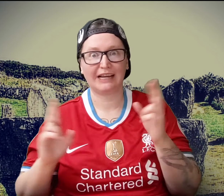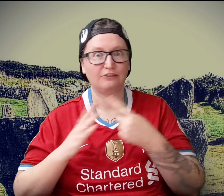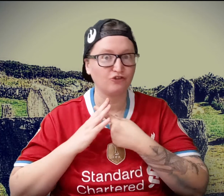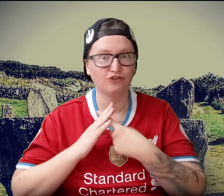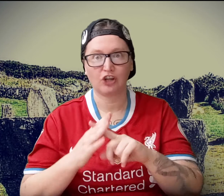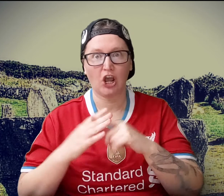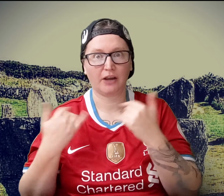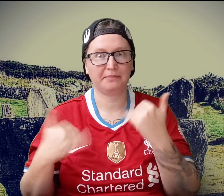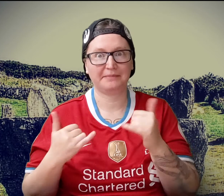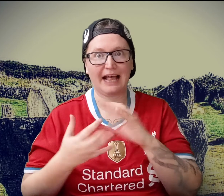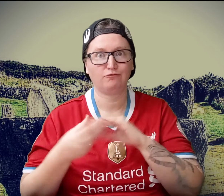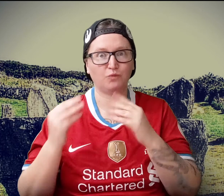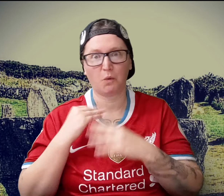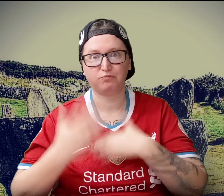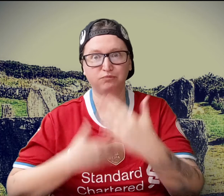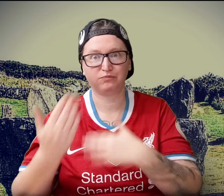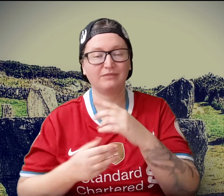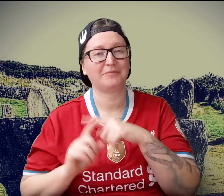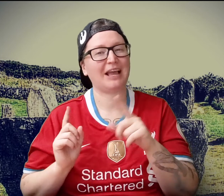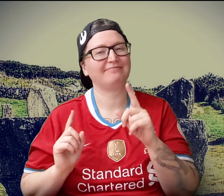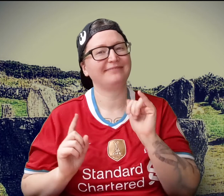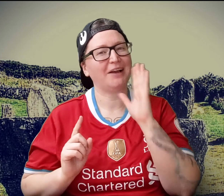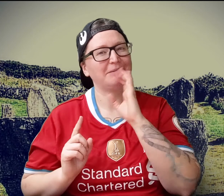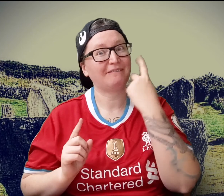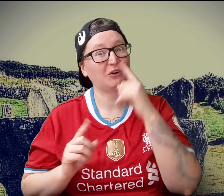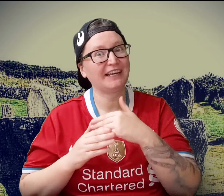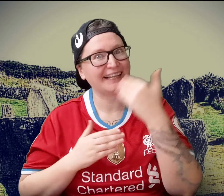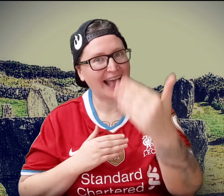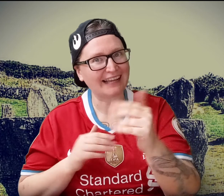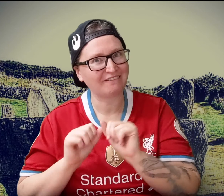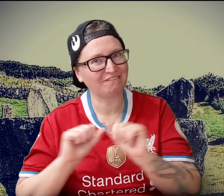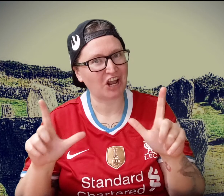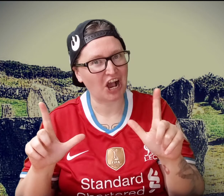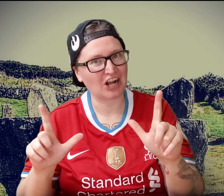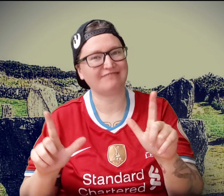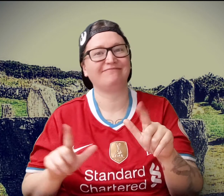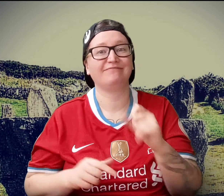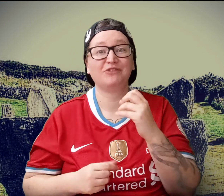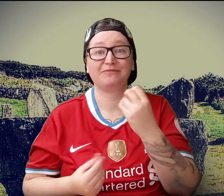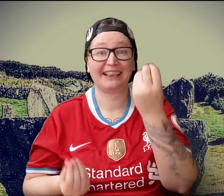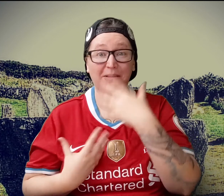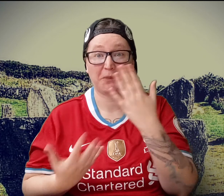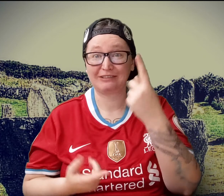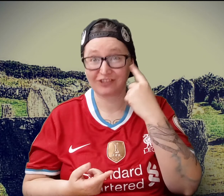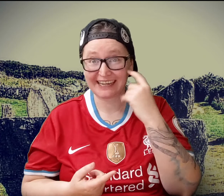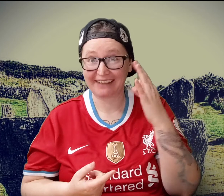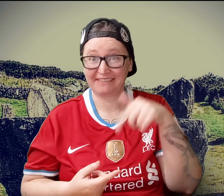so I'm ready to start playing and get my story going but that's gonna be for the next vlog so